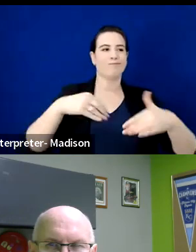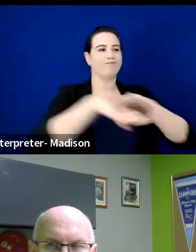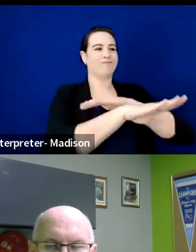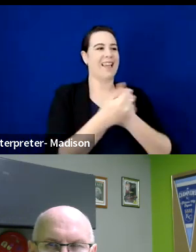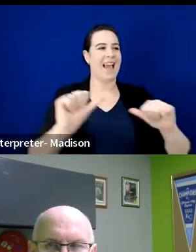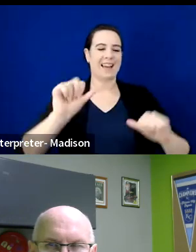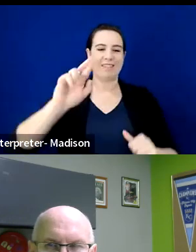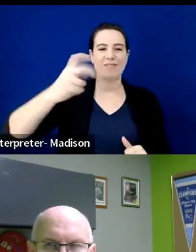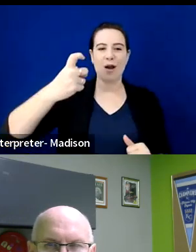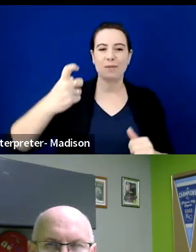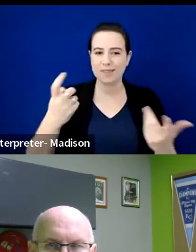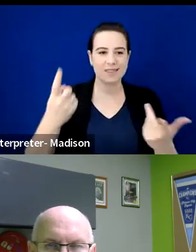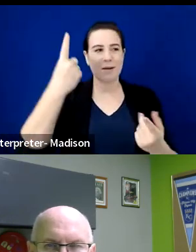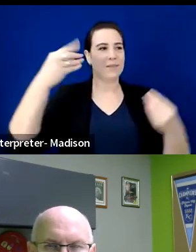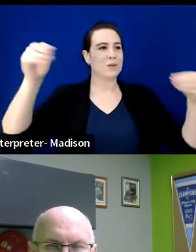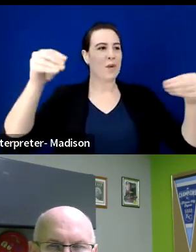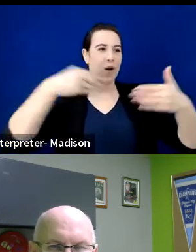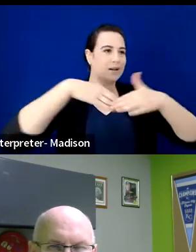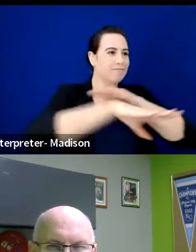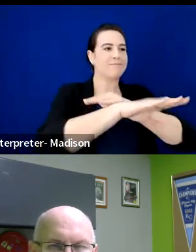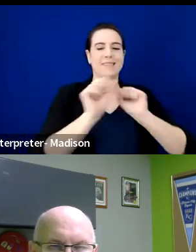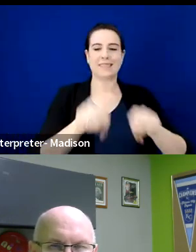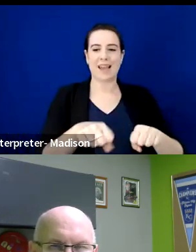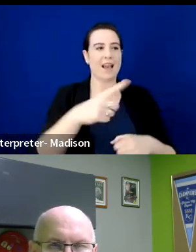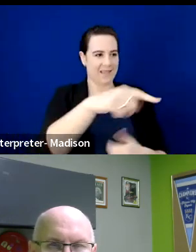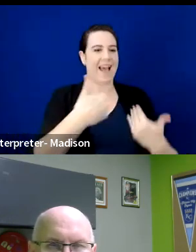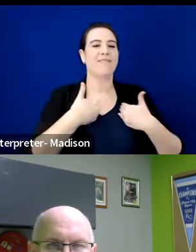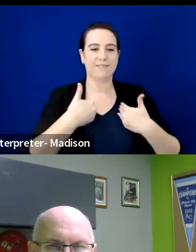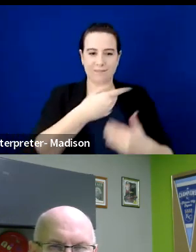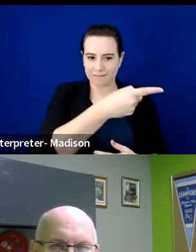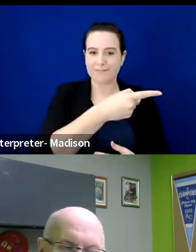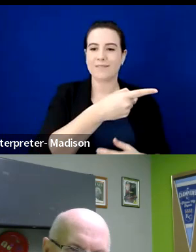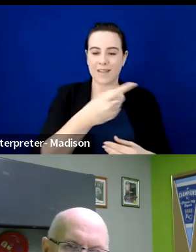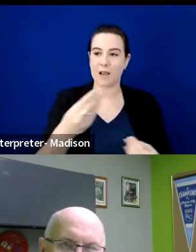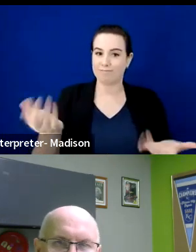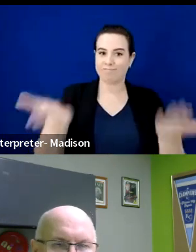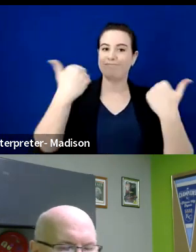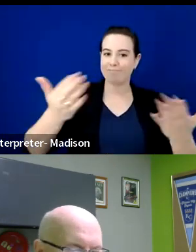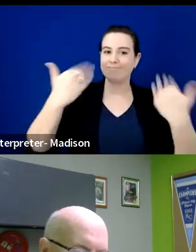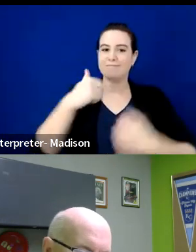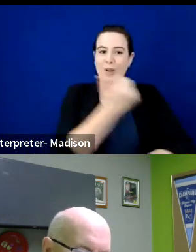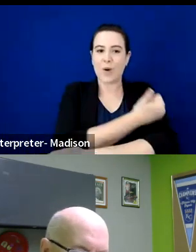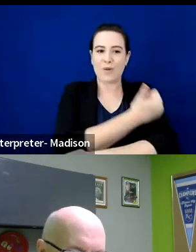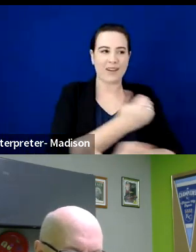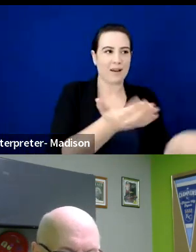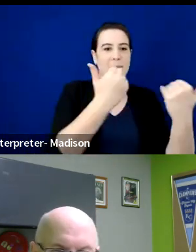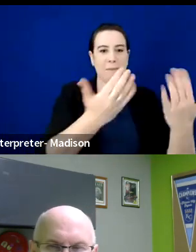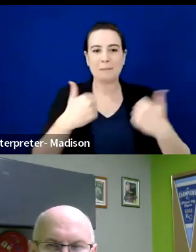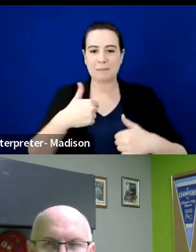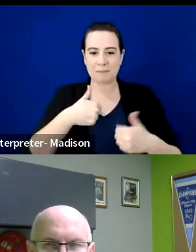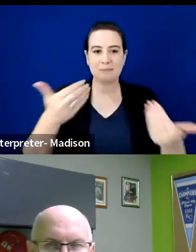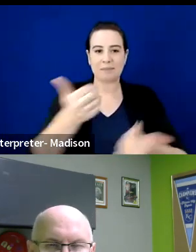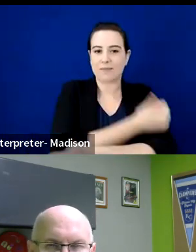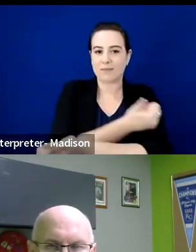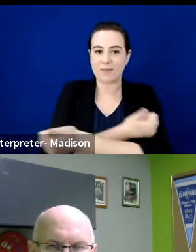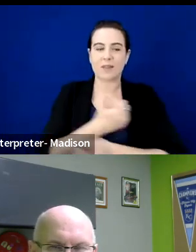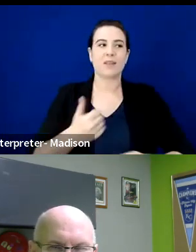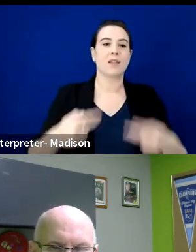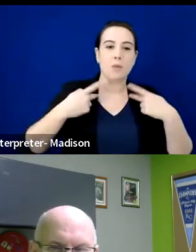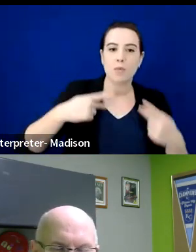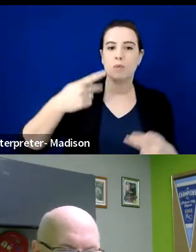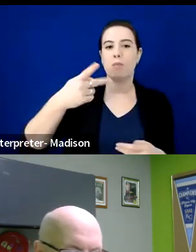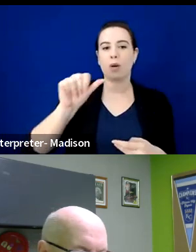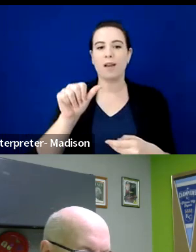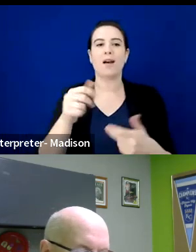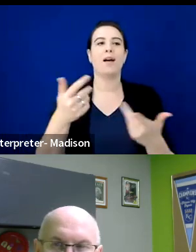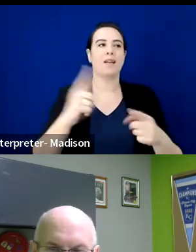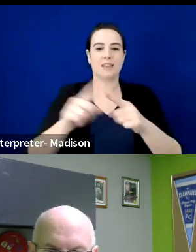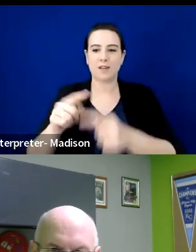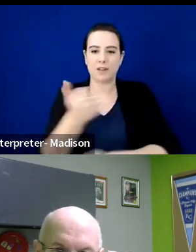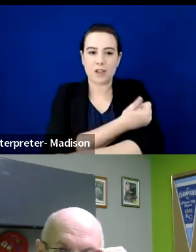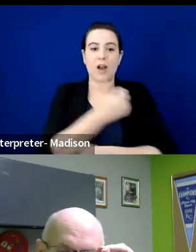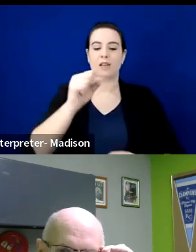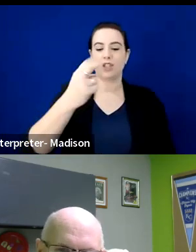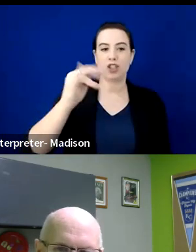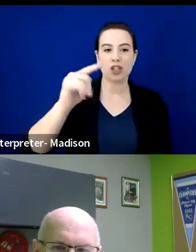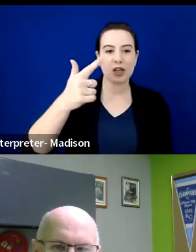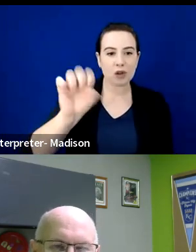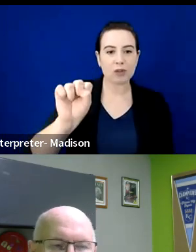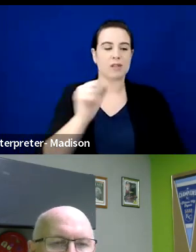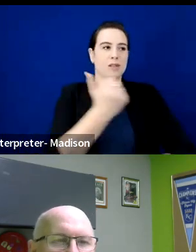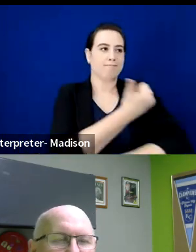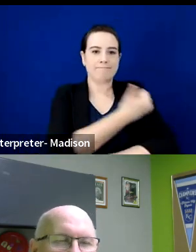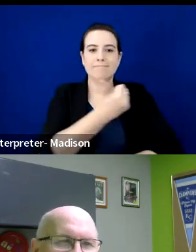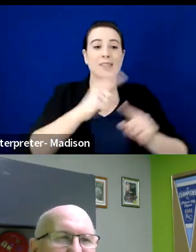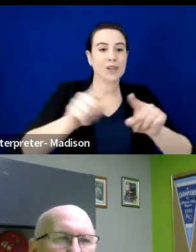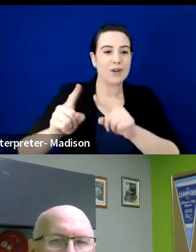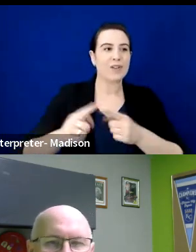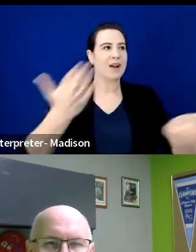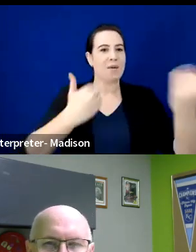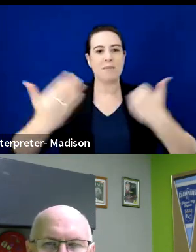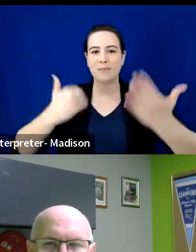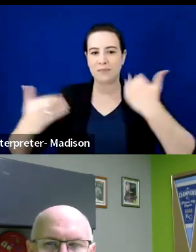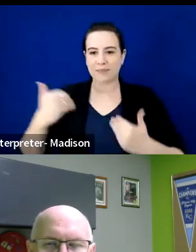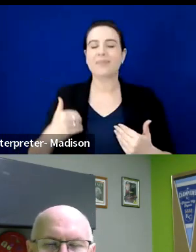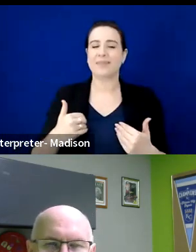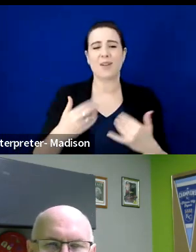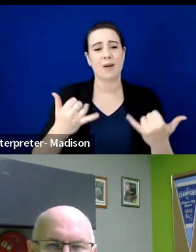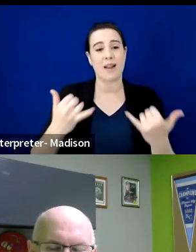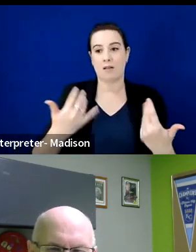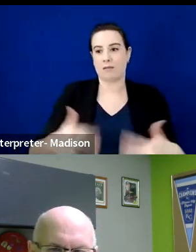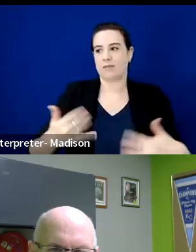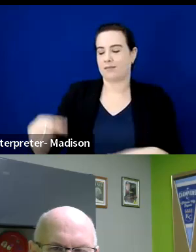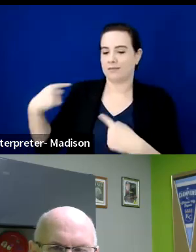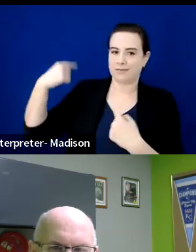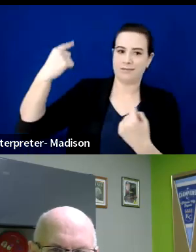Unfortunately took three years.